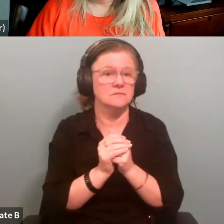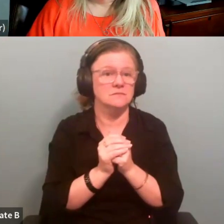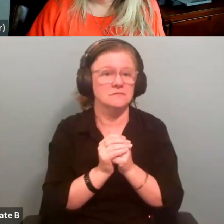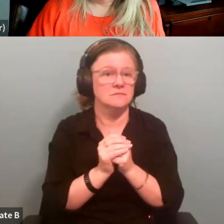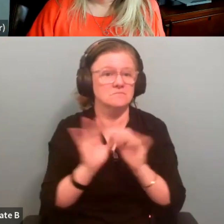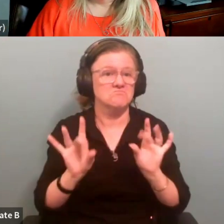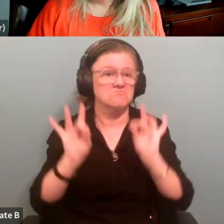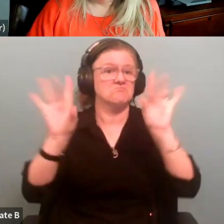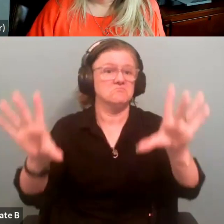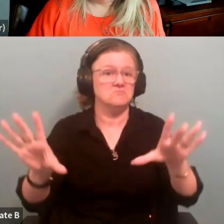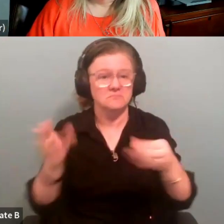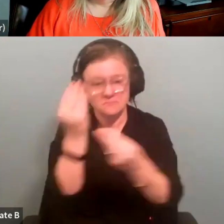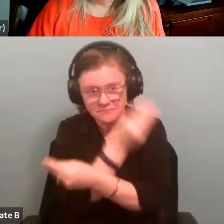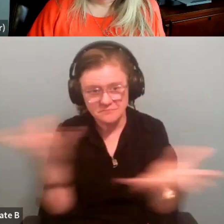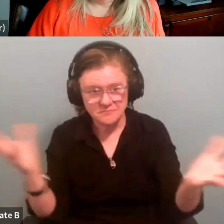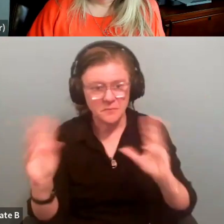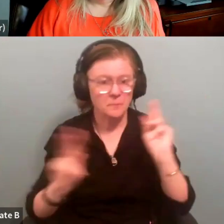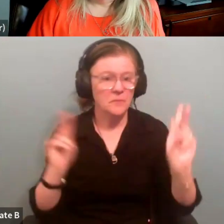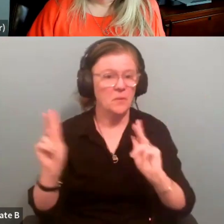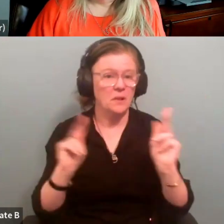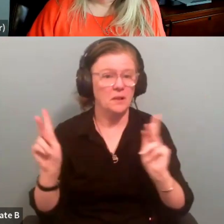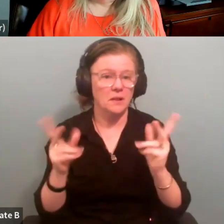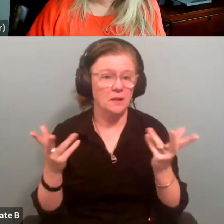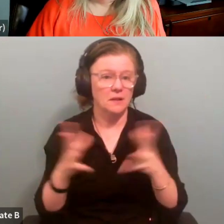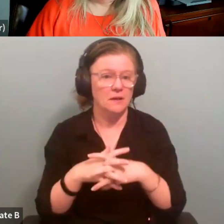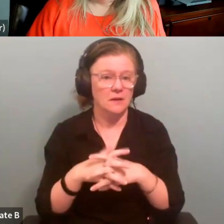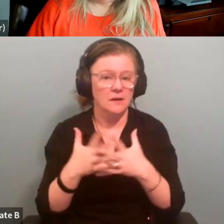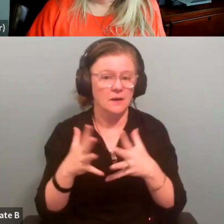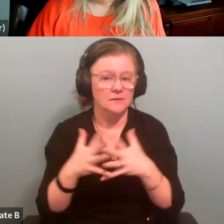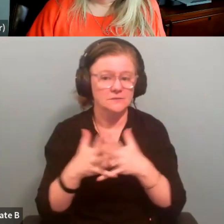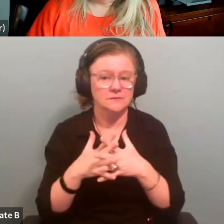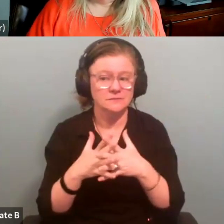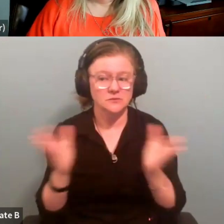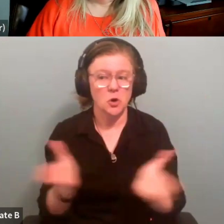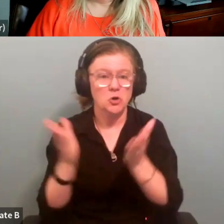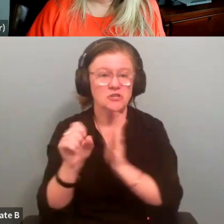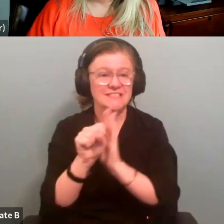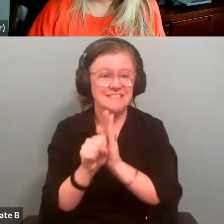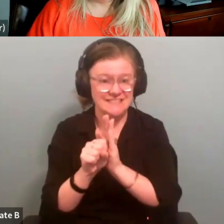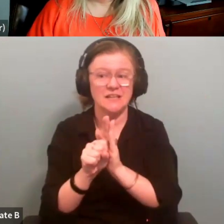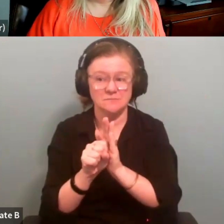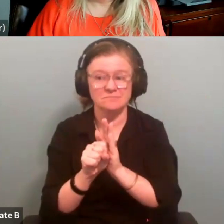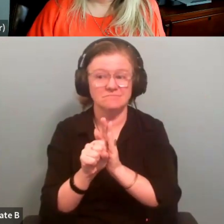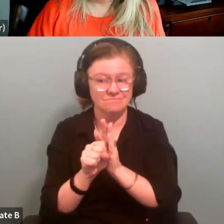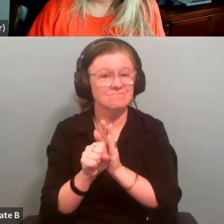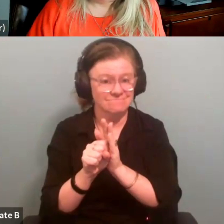to let folks know about if they're interested in, you know, encouraging their states to strengthen or adopt wraparound